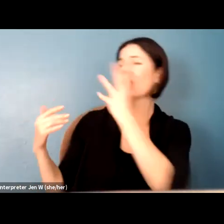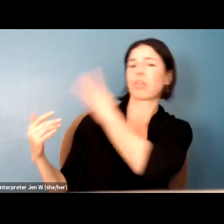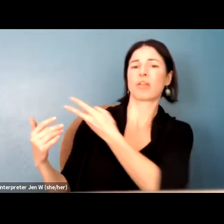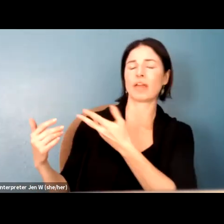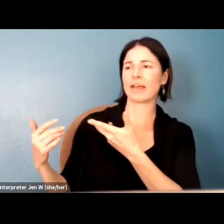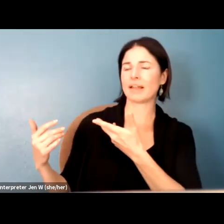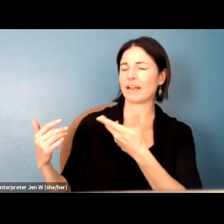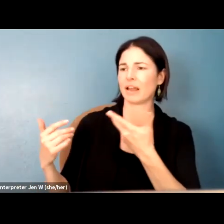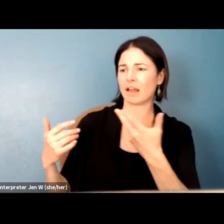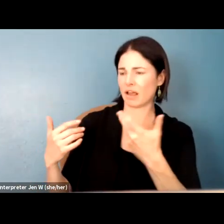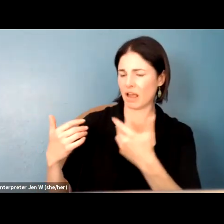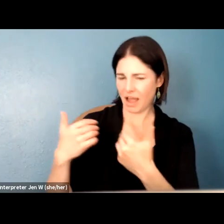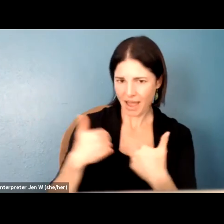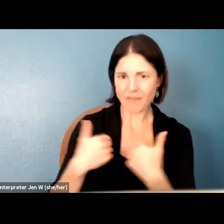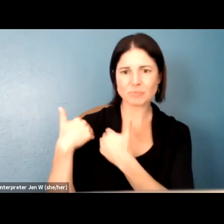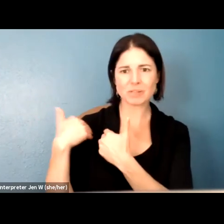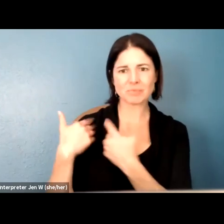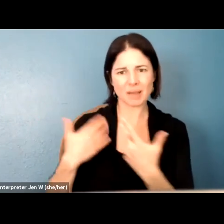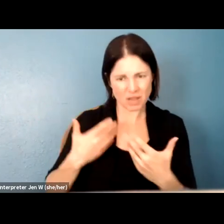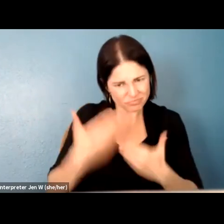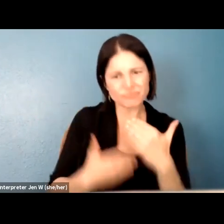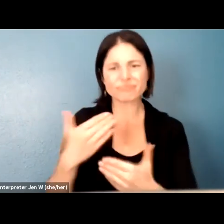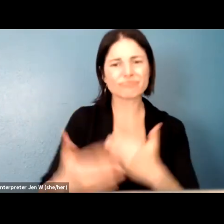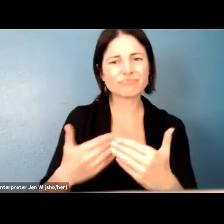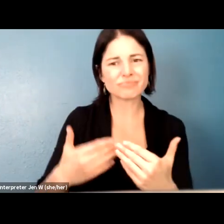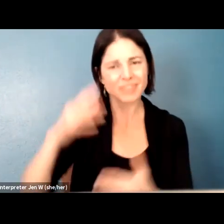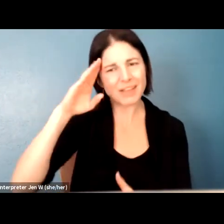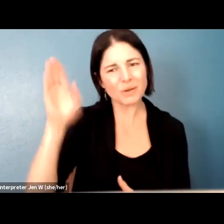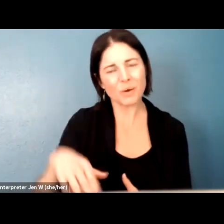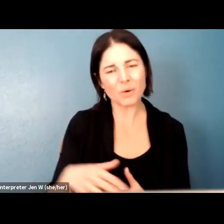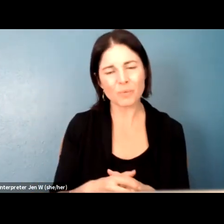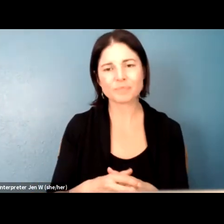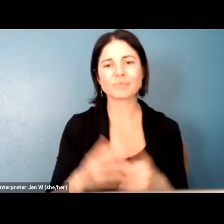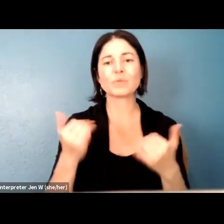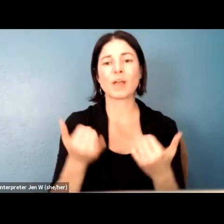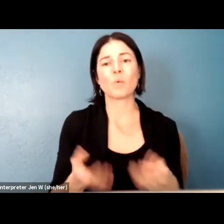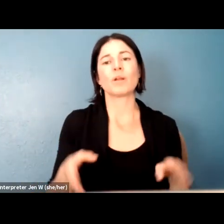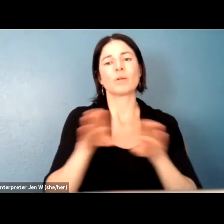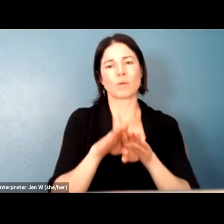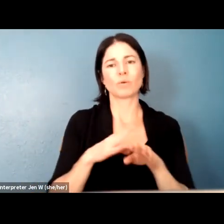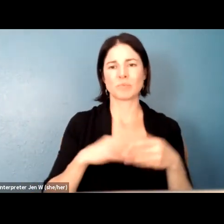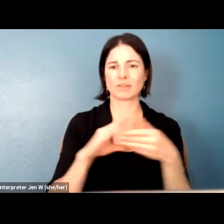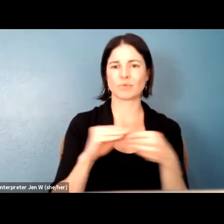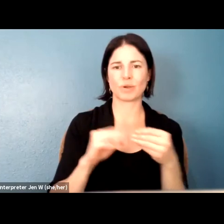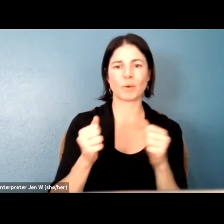to come. And then I'd like to close with the last paragraph in